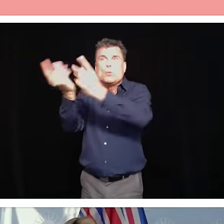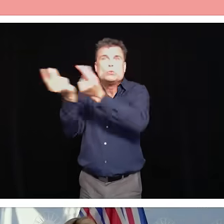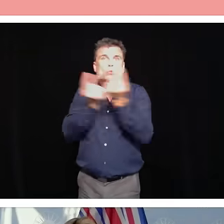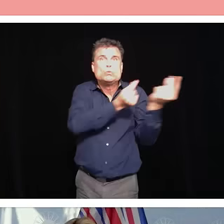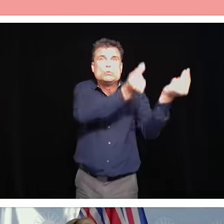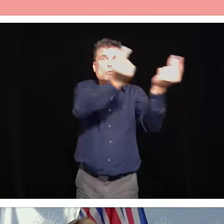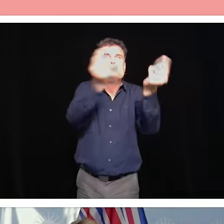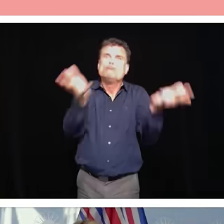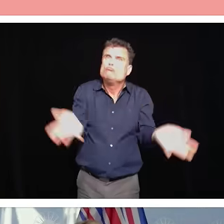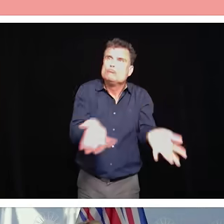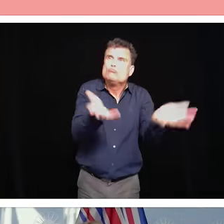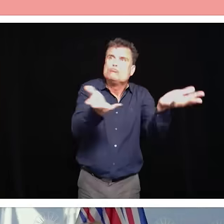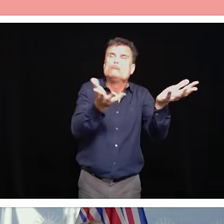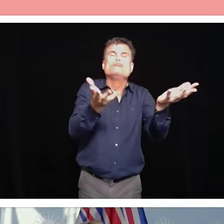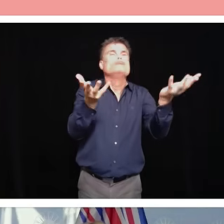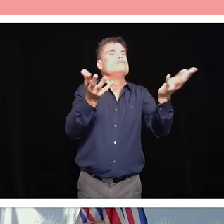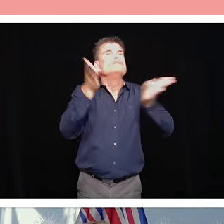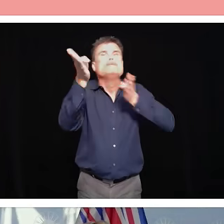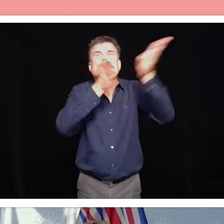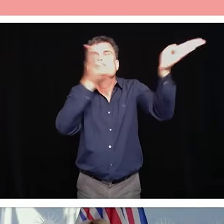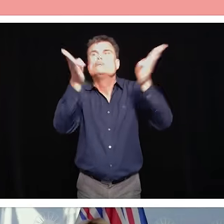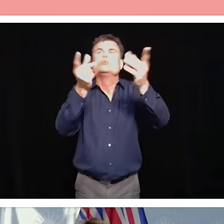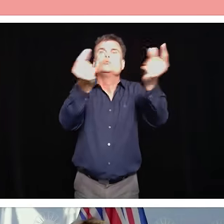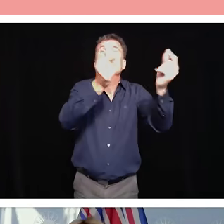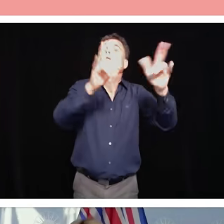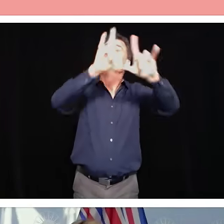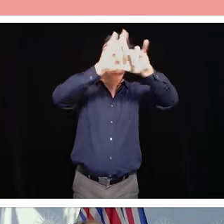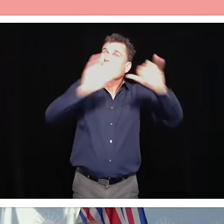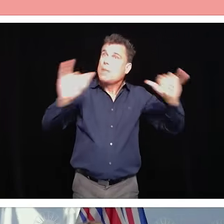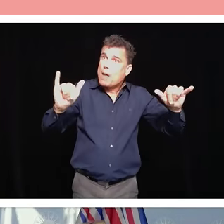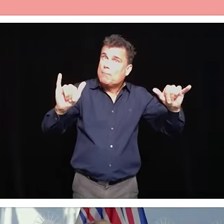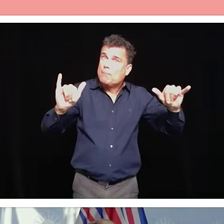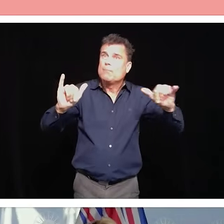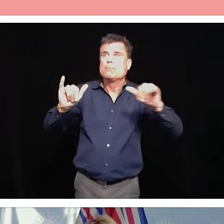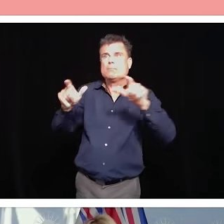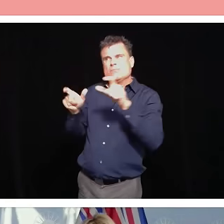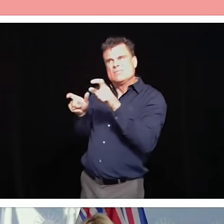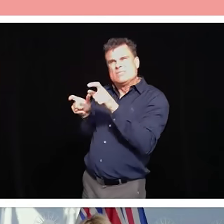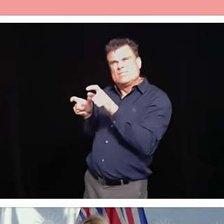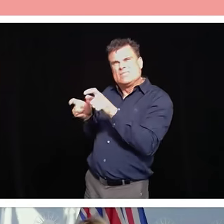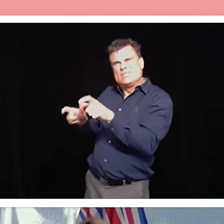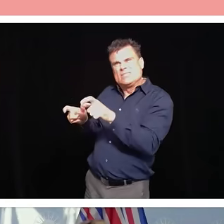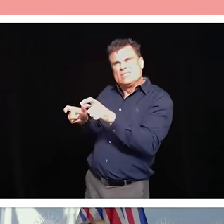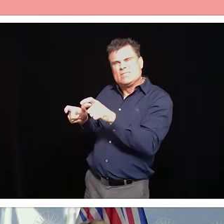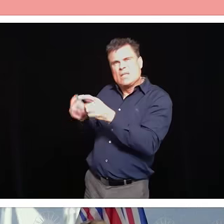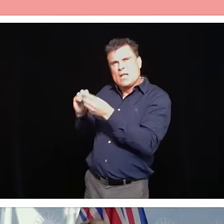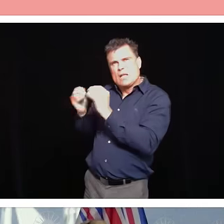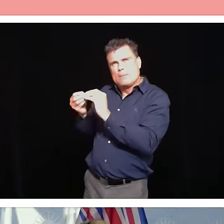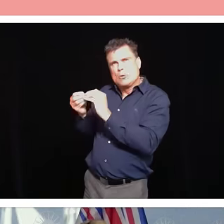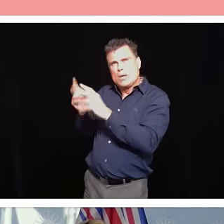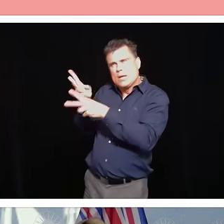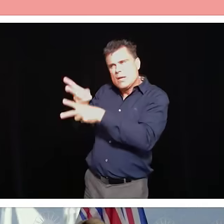you can see and most of BC our community transmission rates are very low. If we look at the interior and Vancouver